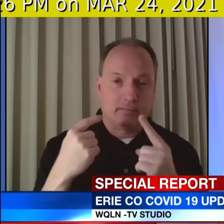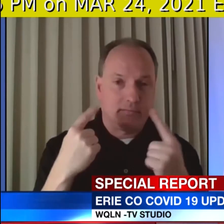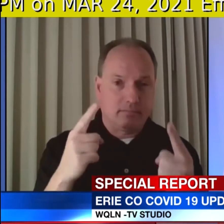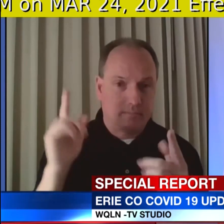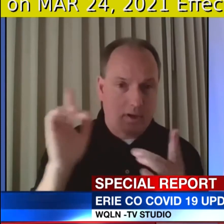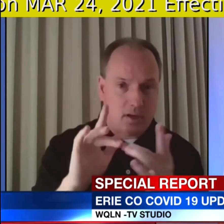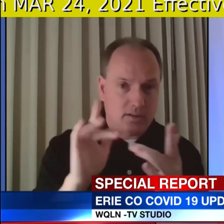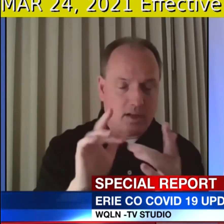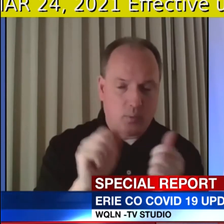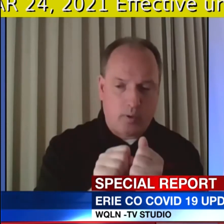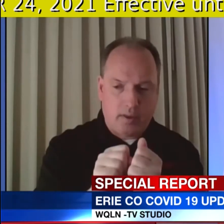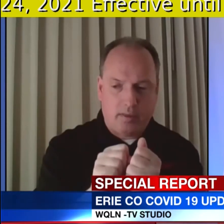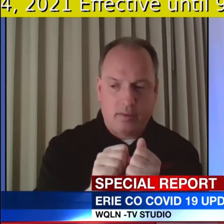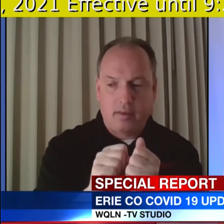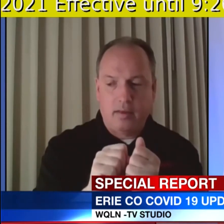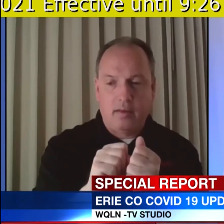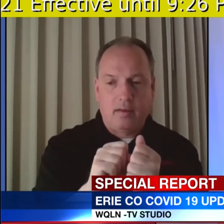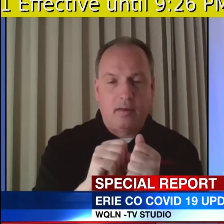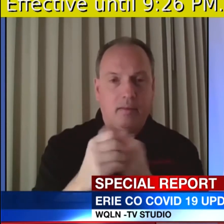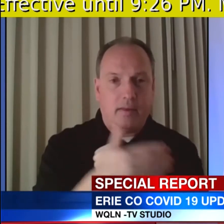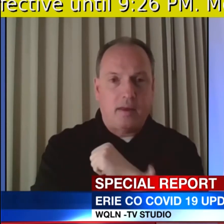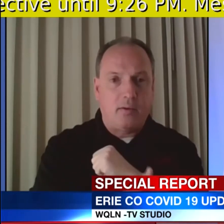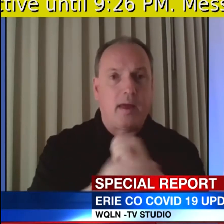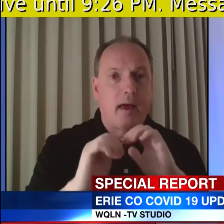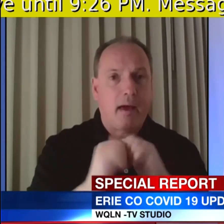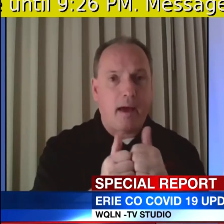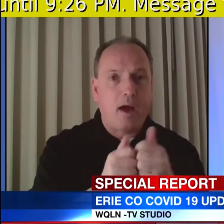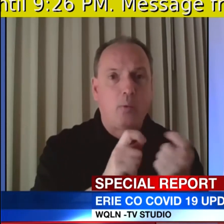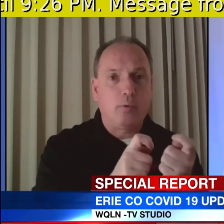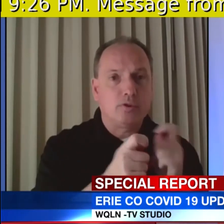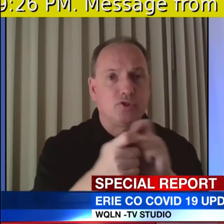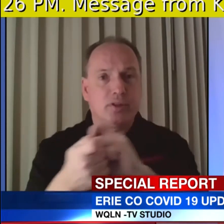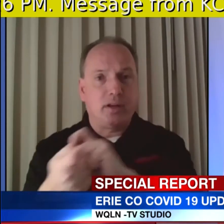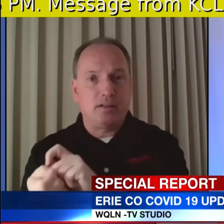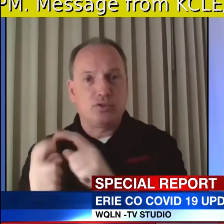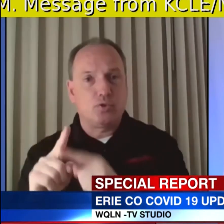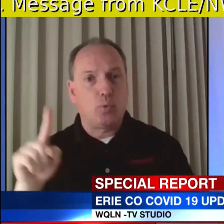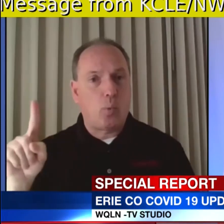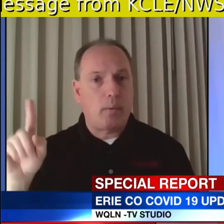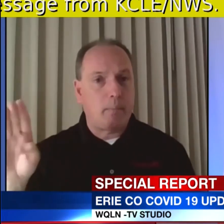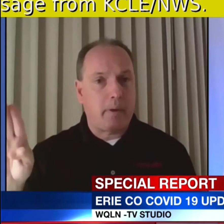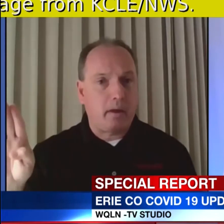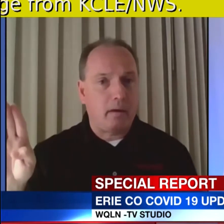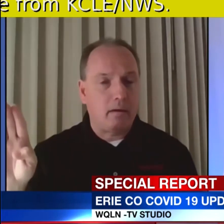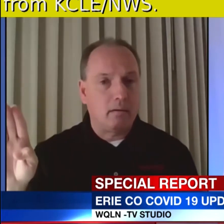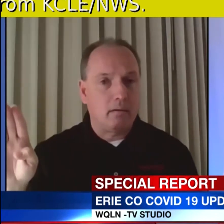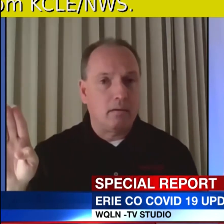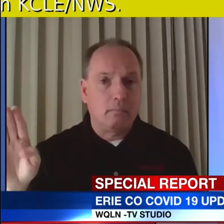I WANT TO TALK LITTLE BIT ABOUT WHETHER THE STATE HAS HAD MUCH CONTACT WITH THE COUNTY HOW THEY WILL GO INTO